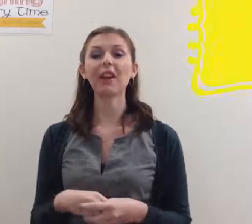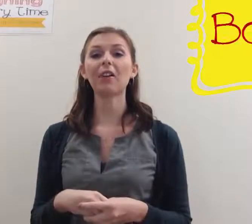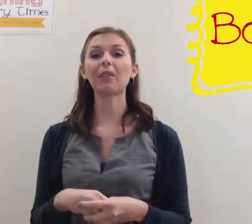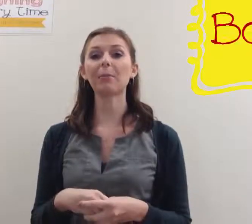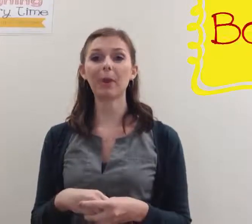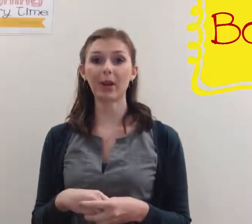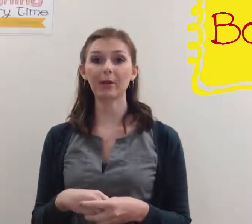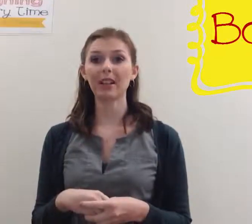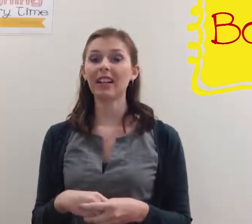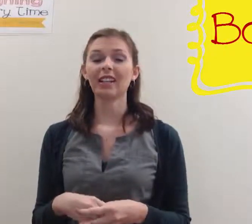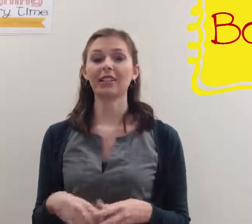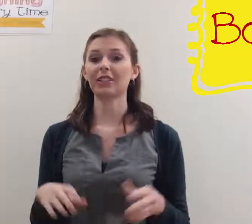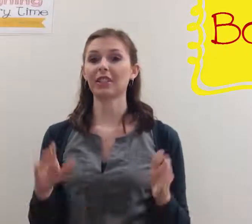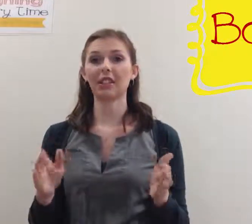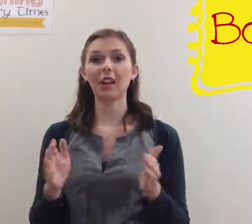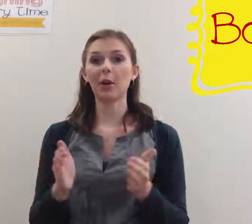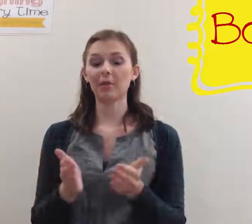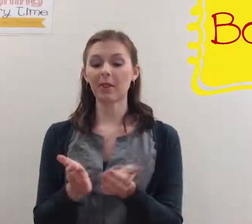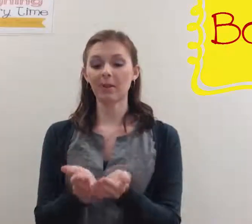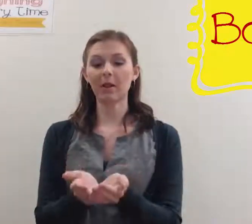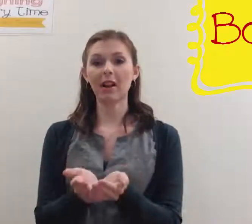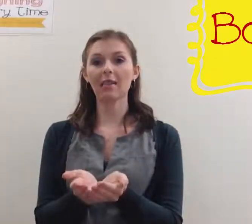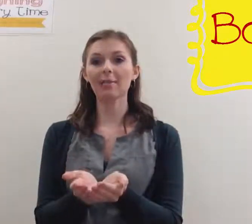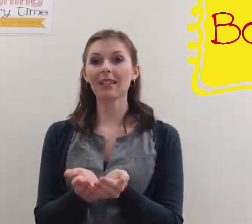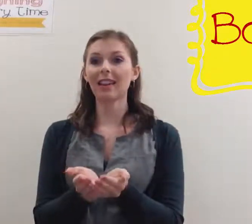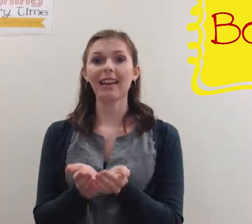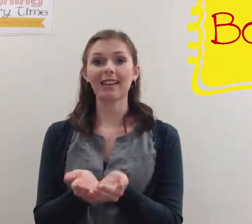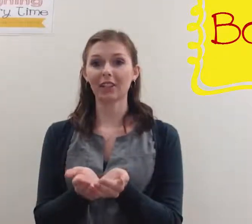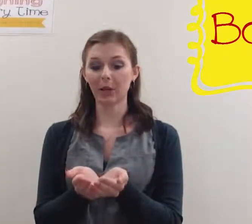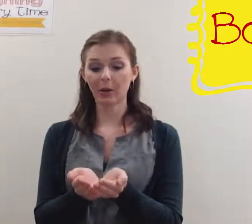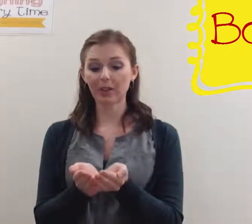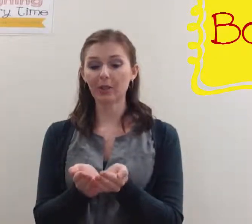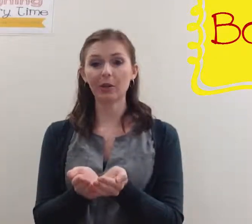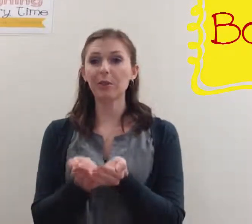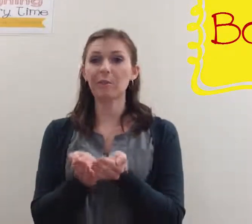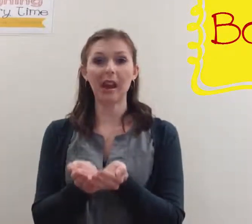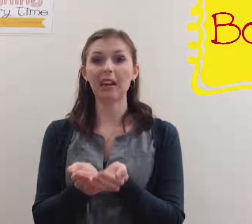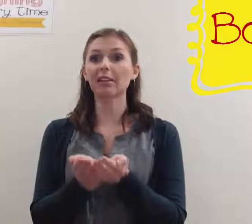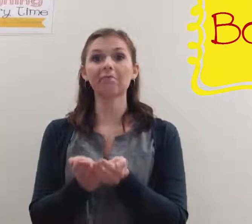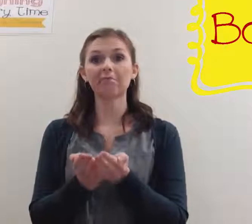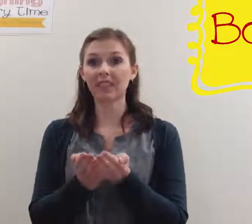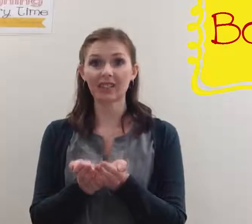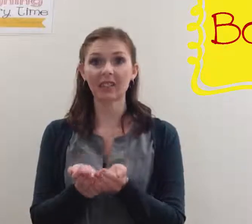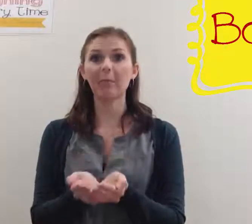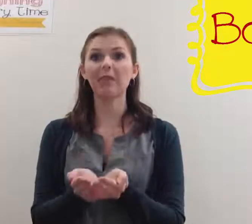For BOAT, you're just going to open up your palms and you're going to make the shape